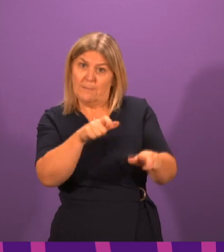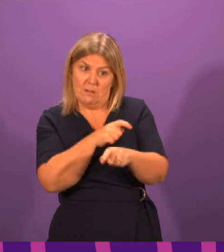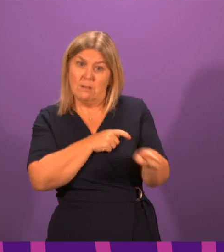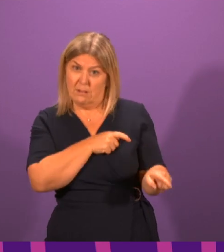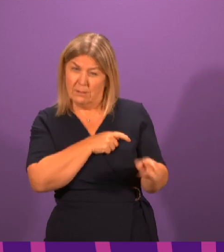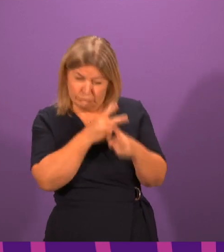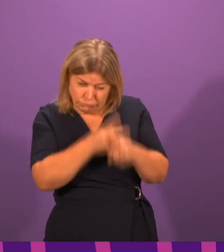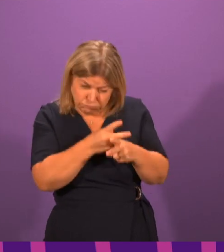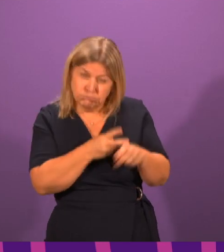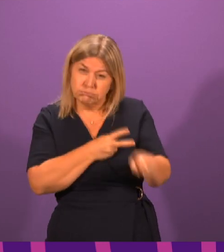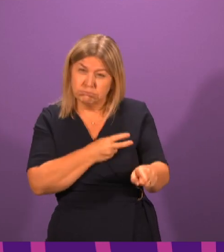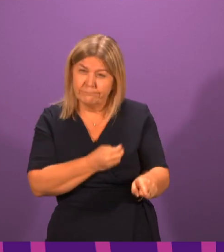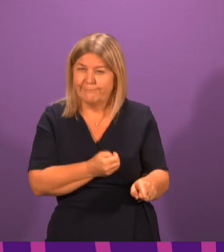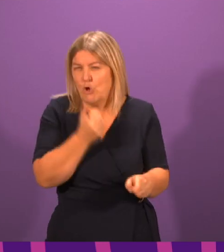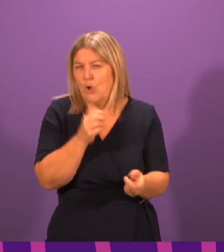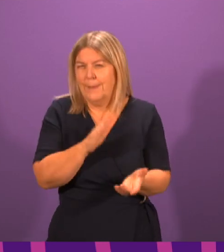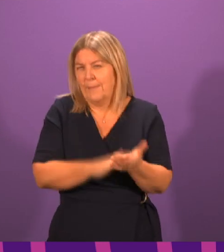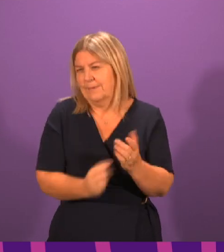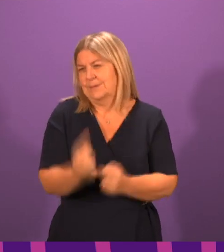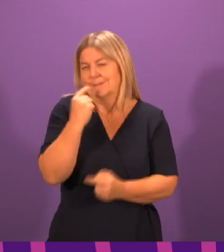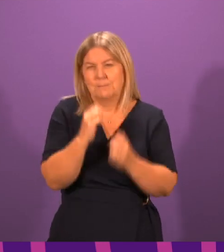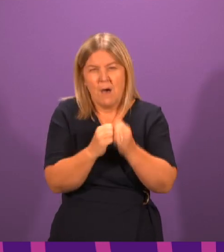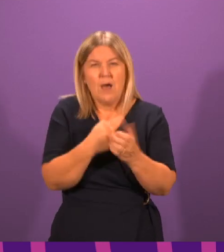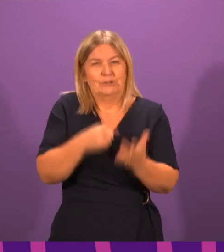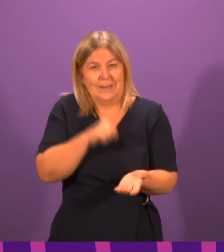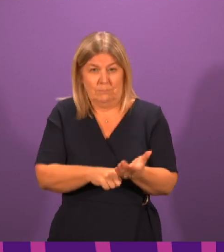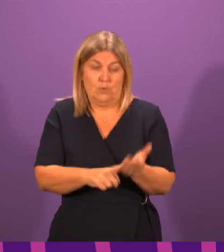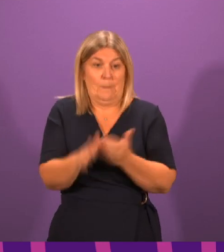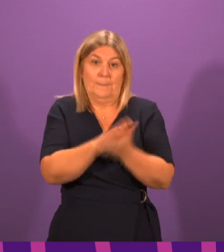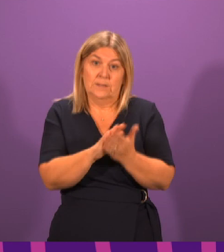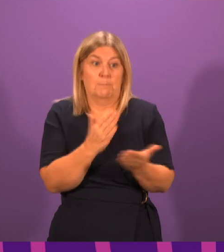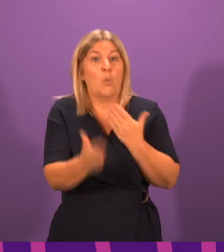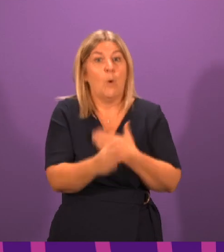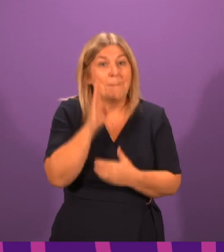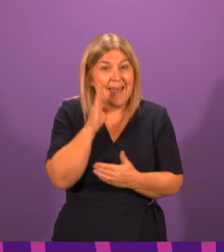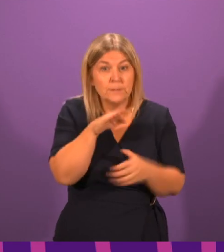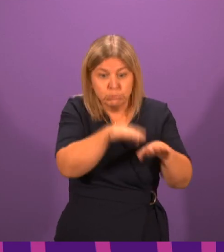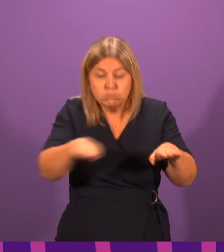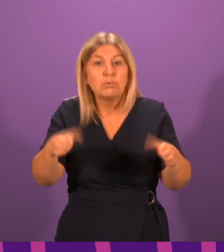The need to repurpose approximately 3,000 acute beds nationwide for Covid-19 patients